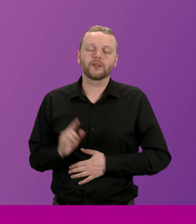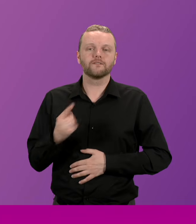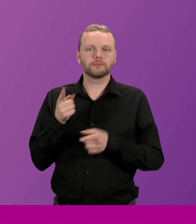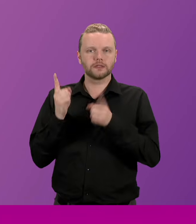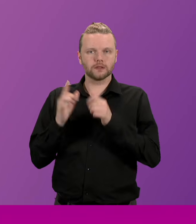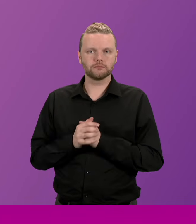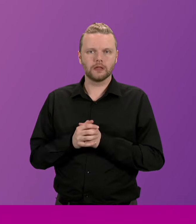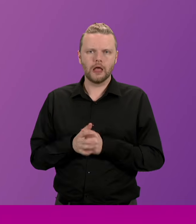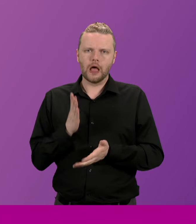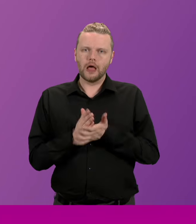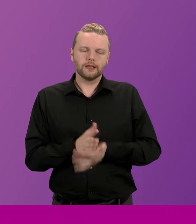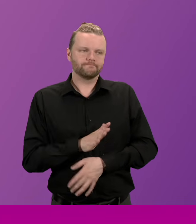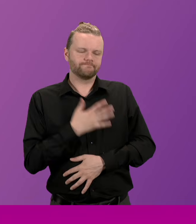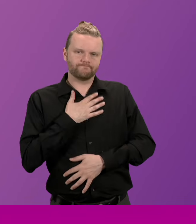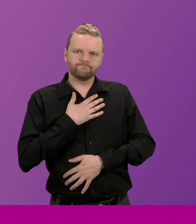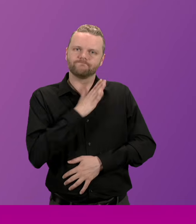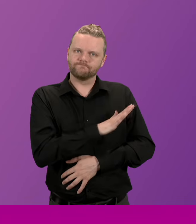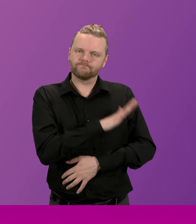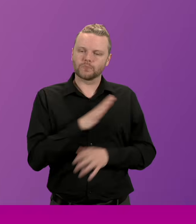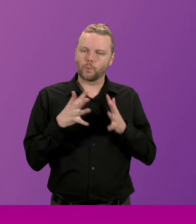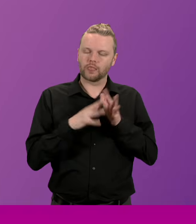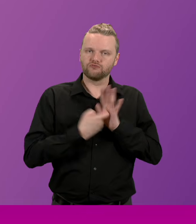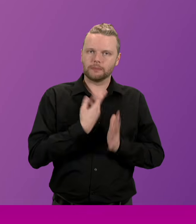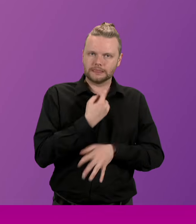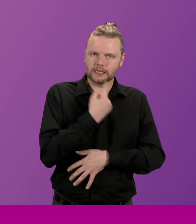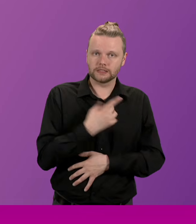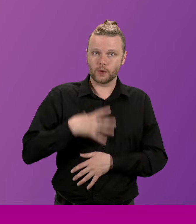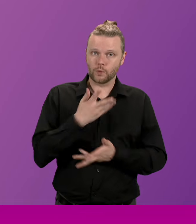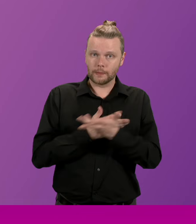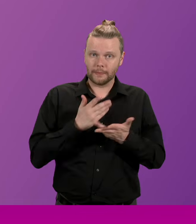I am very sympathetic to Mr Rennie’s point, because I want to ensure that his constituents